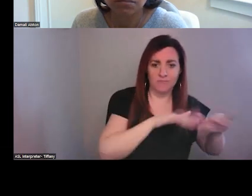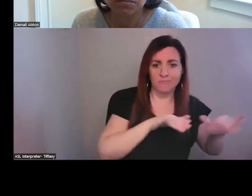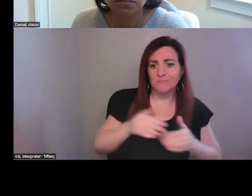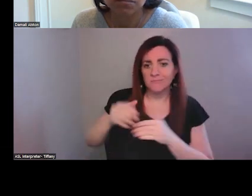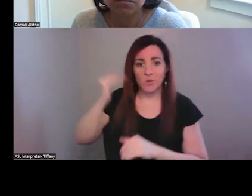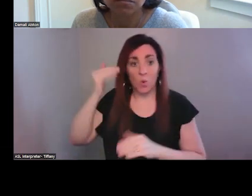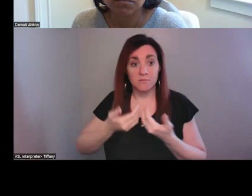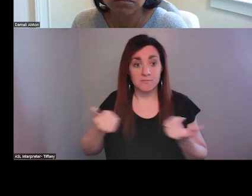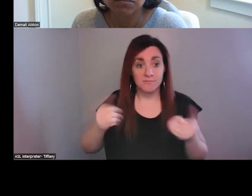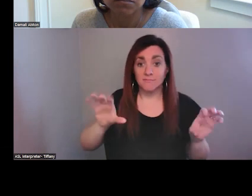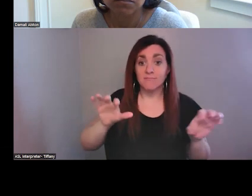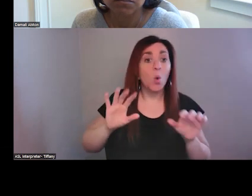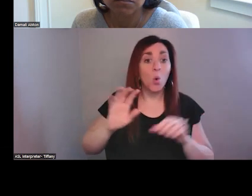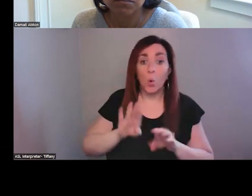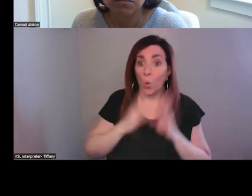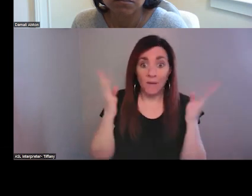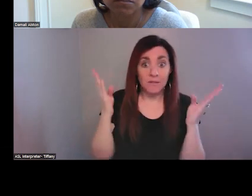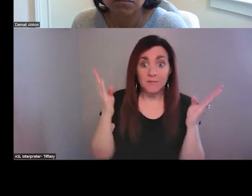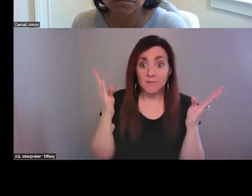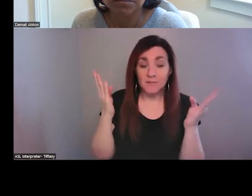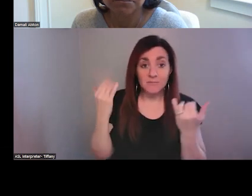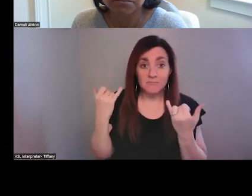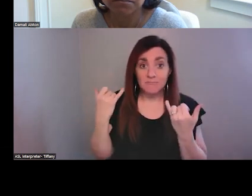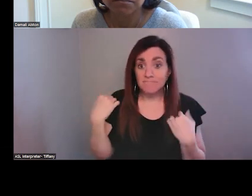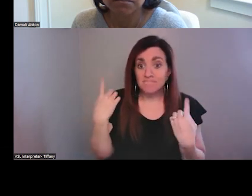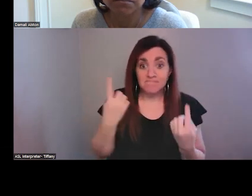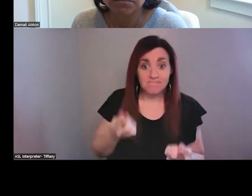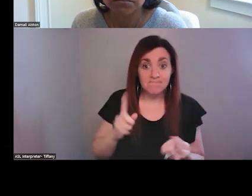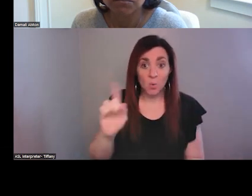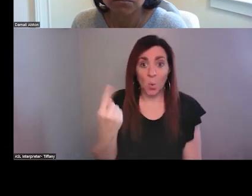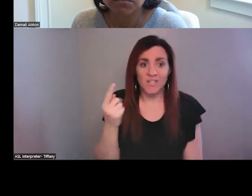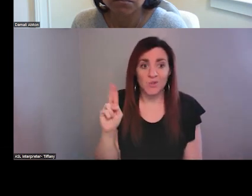AT THIS POINT, IT IS THE ONLY URGENT CARE IN THE CHARLOTTE AREA.